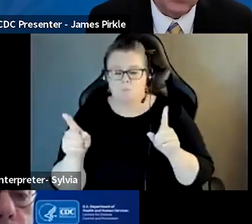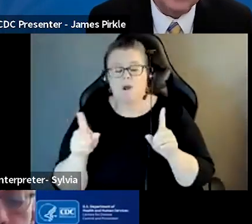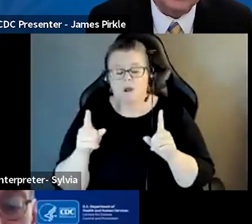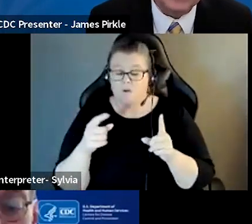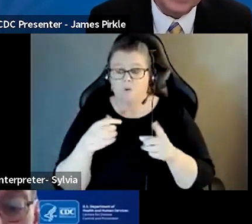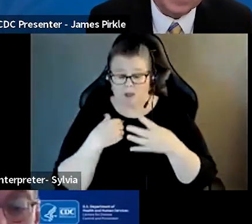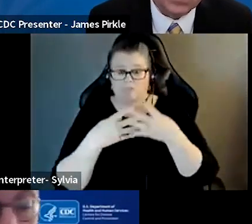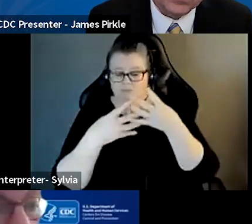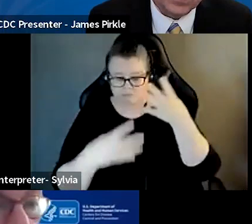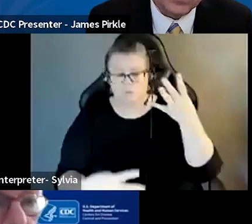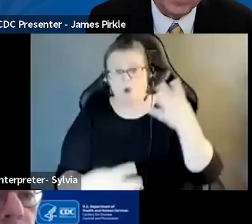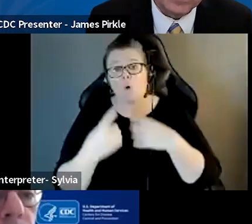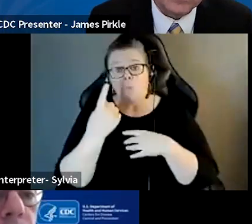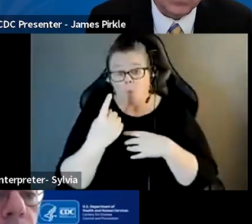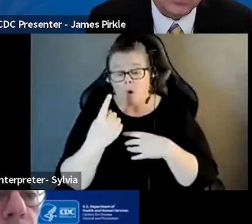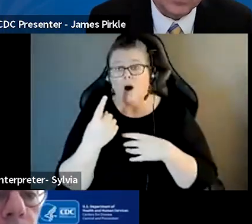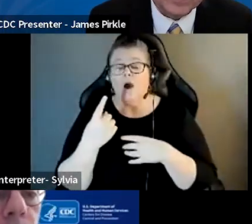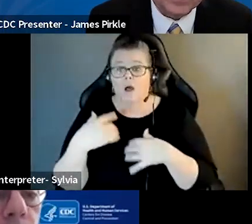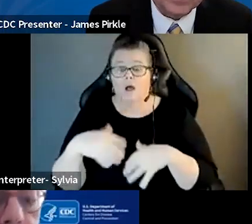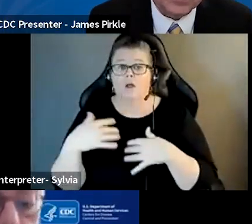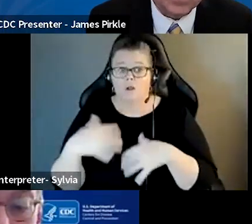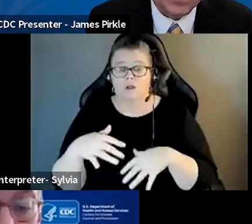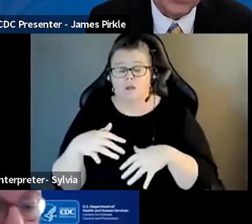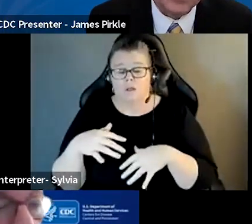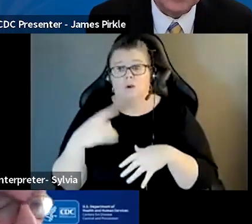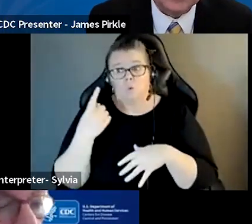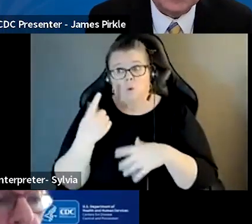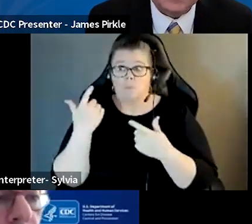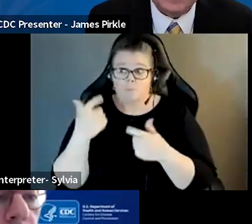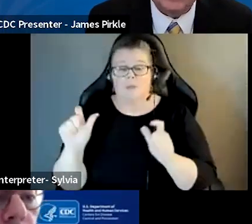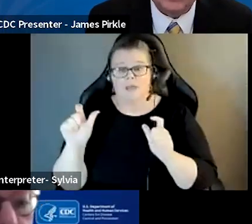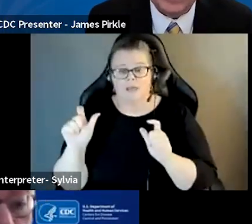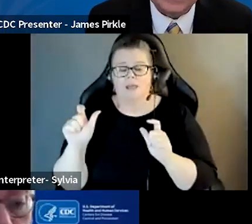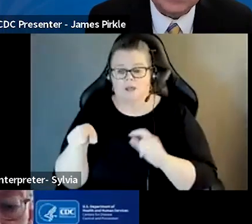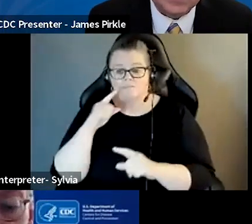But one big thing that we're talking about in this quality management software is that if we get this